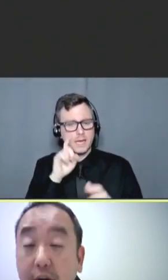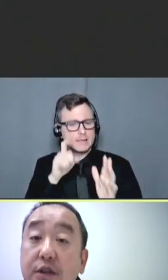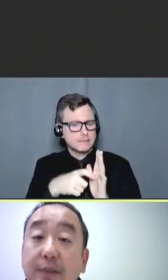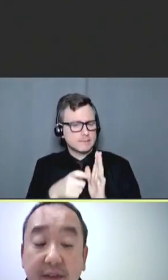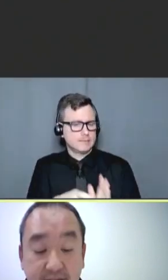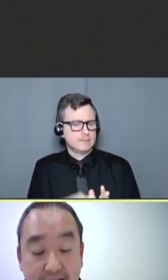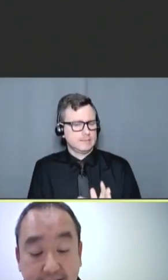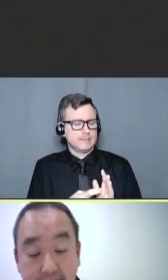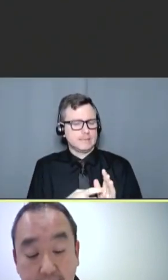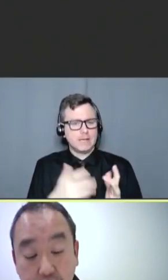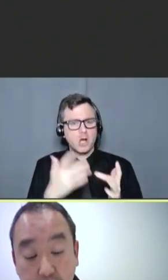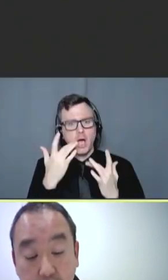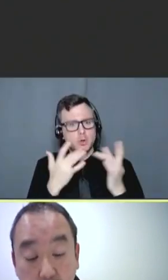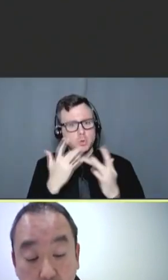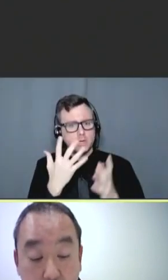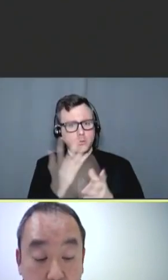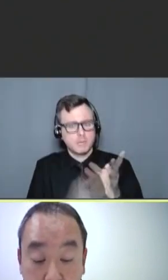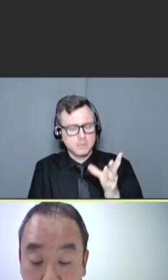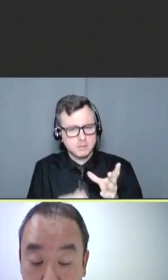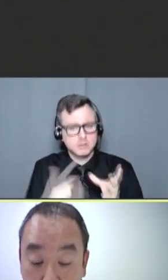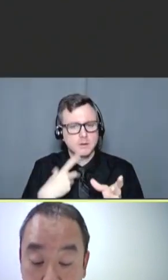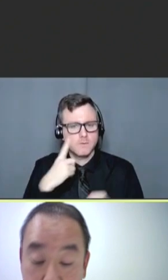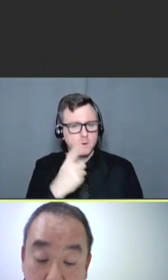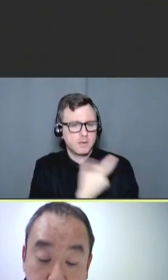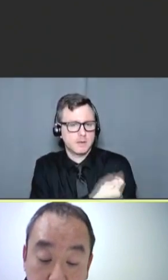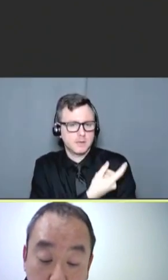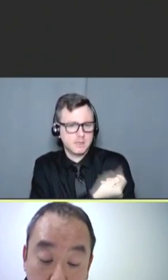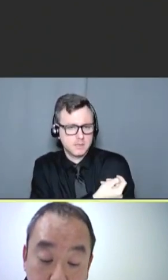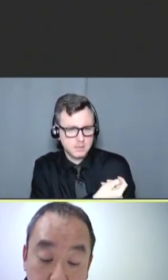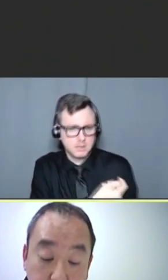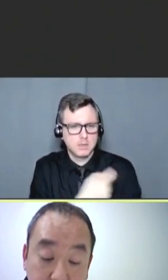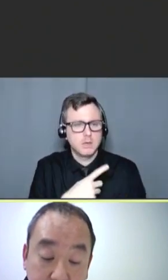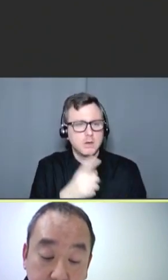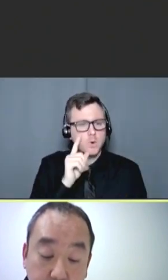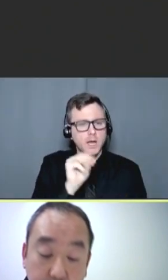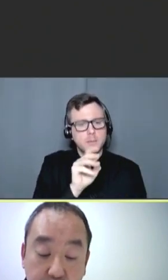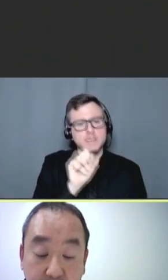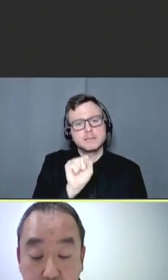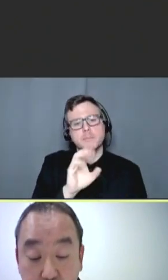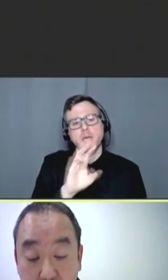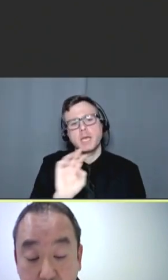for HPV vaccination where men have sex with men and transgender women who presented for HIV PrEP,